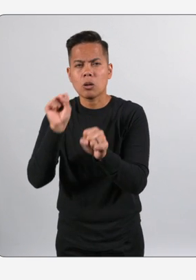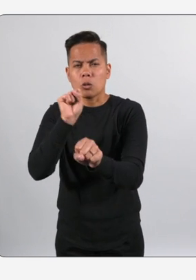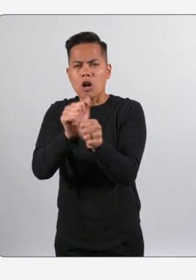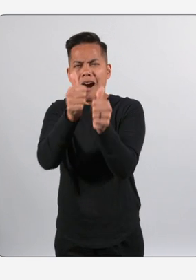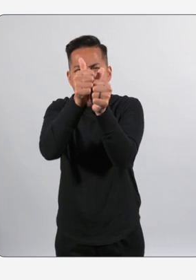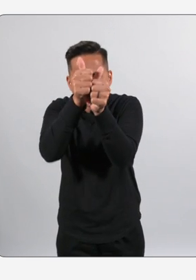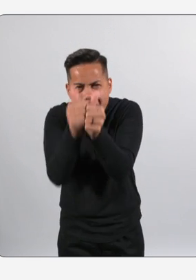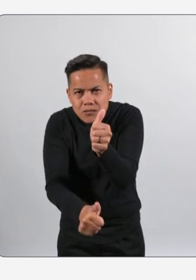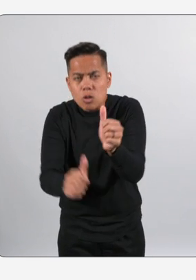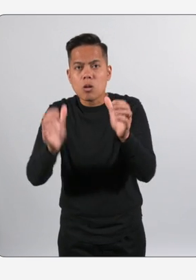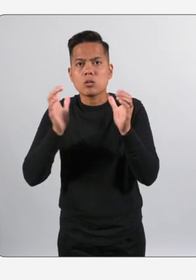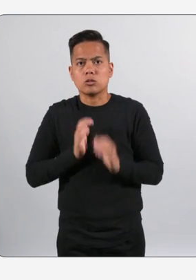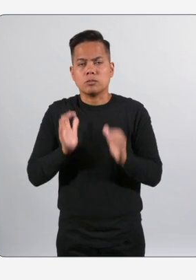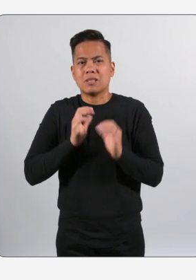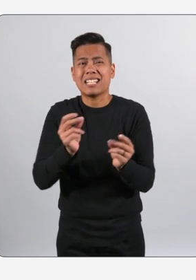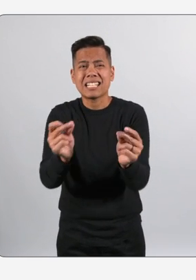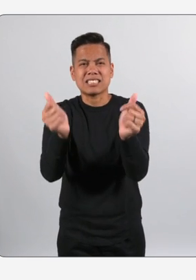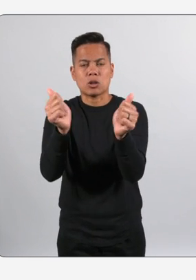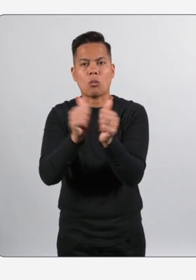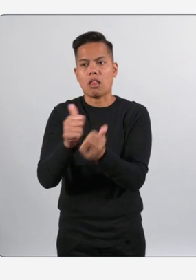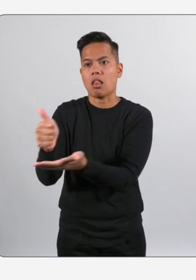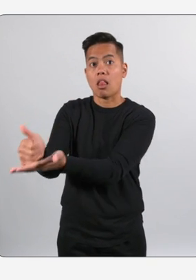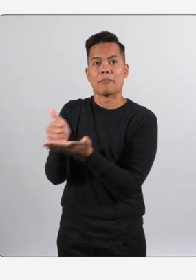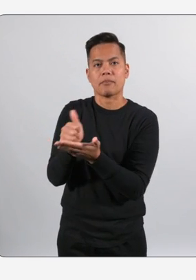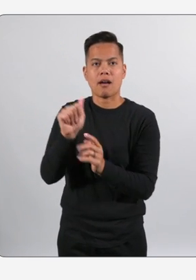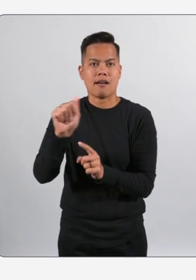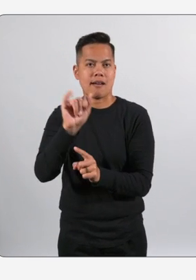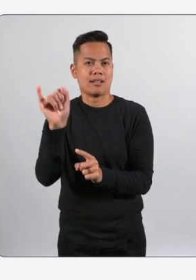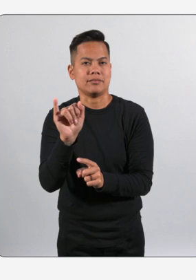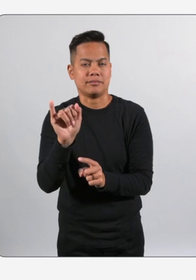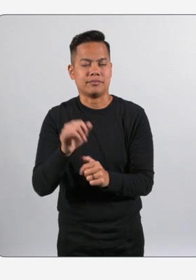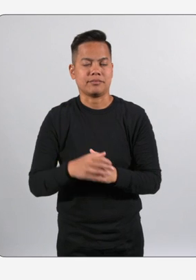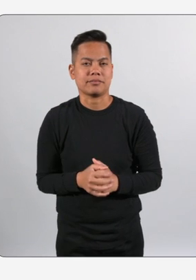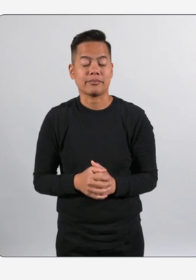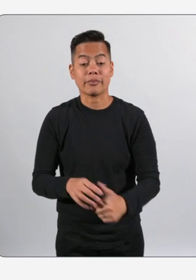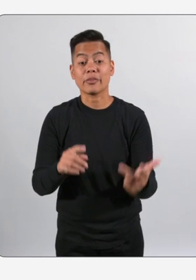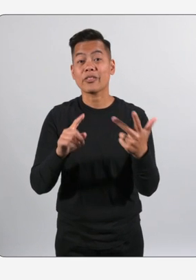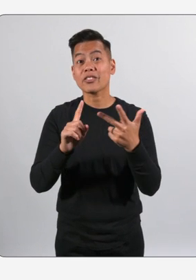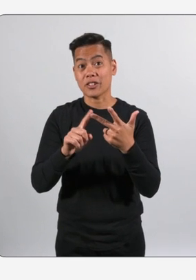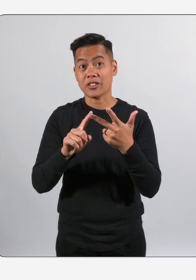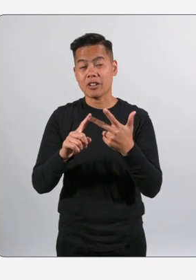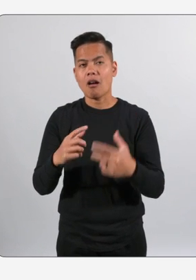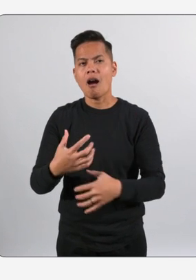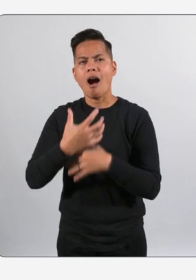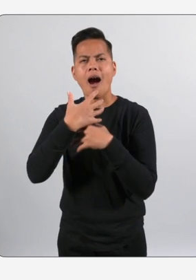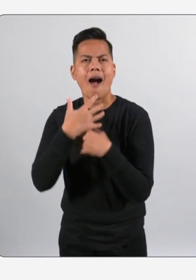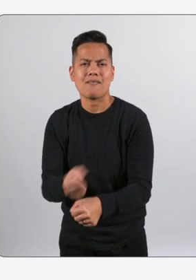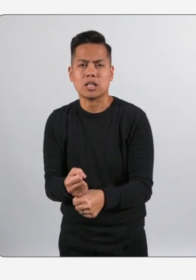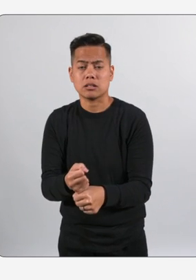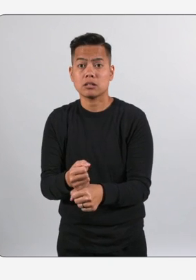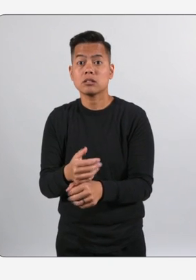instant, with some help from AI. And of course, confidence. We're all under pressure to make quick decisions as technology